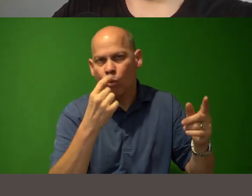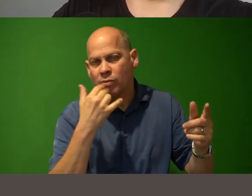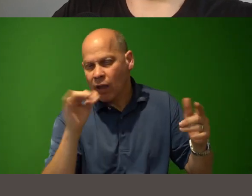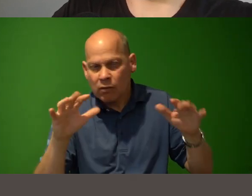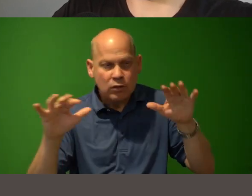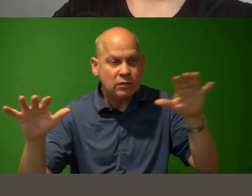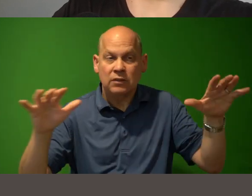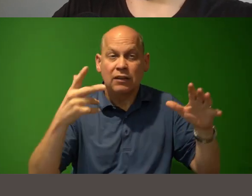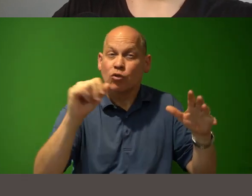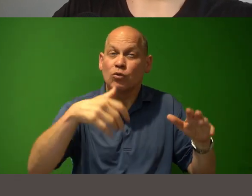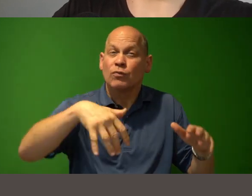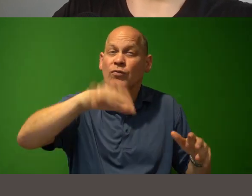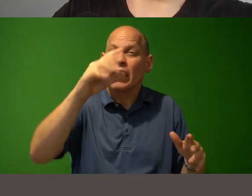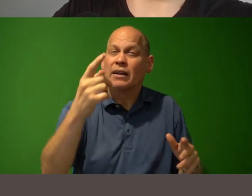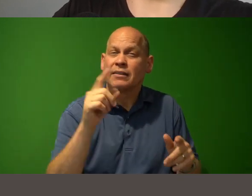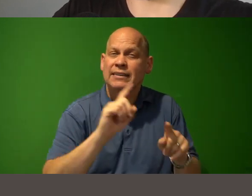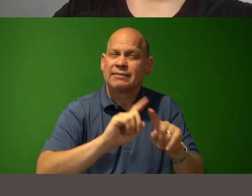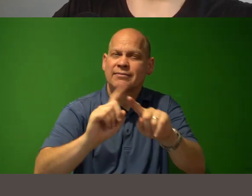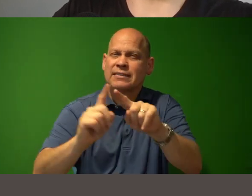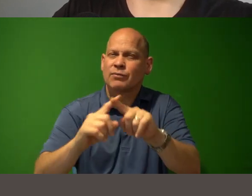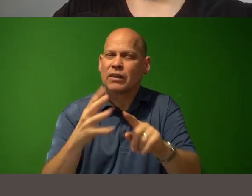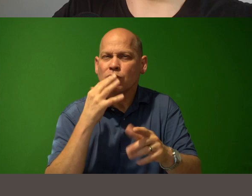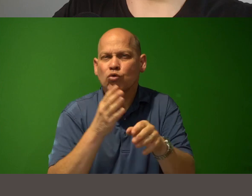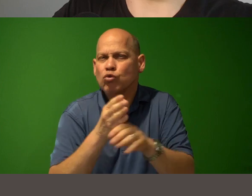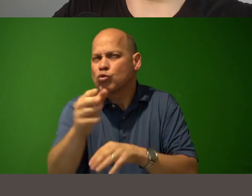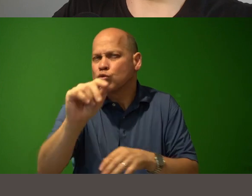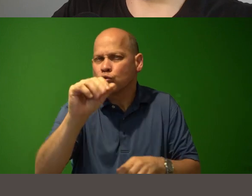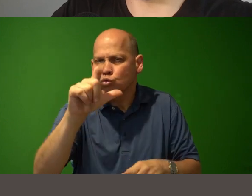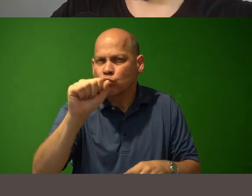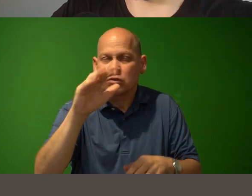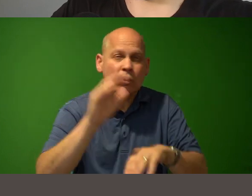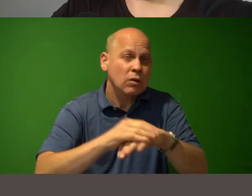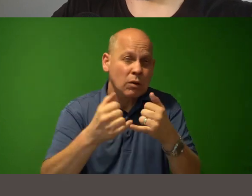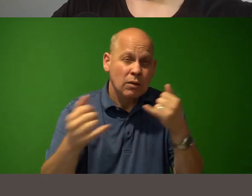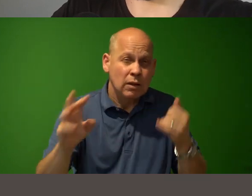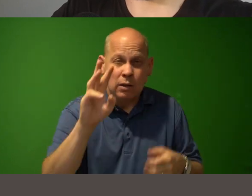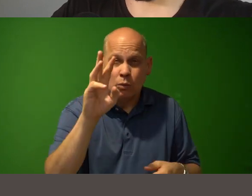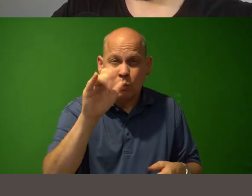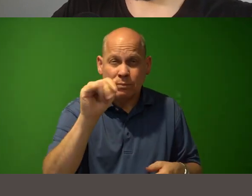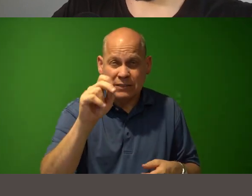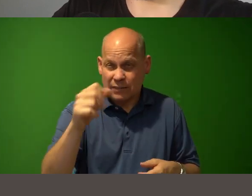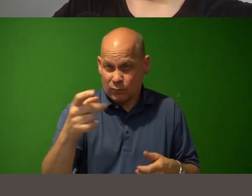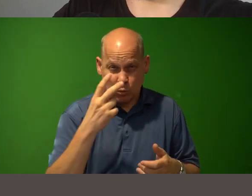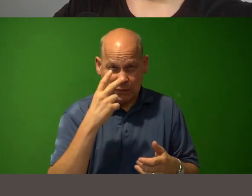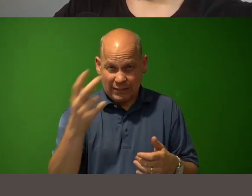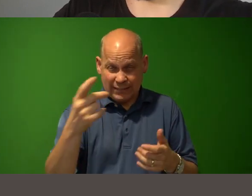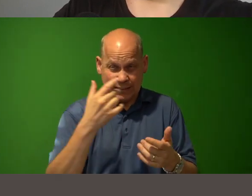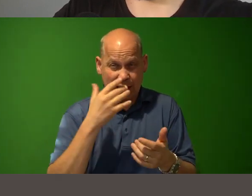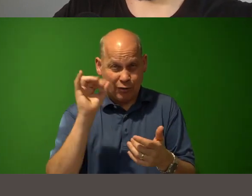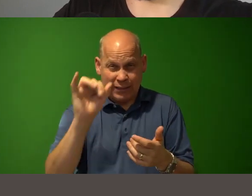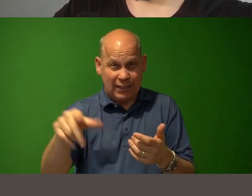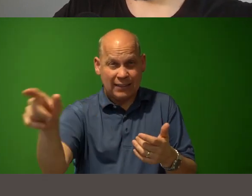And you can just find these colors through tools and online websites. For example, if you want something colorful like this, this is actually a color scheme.